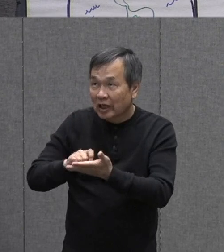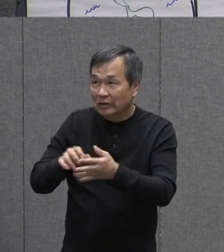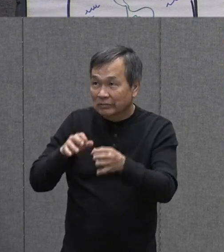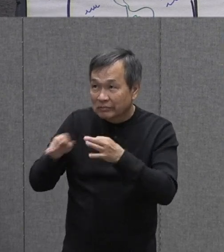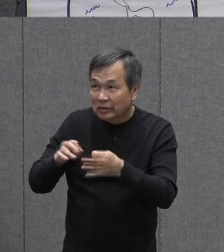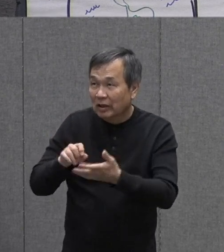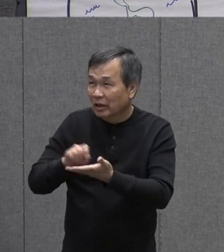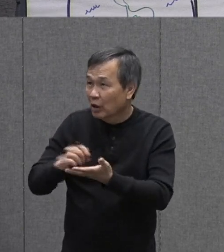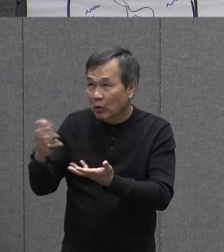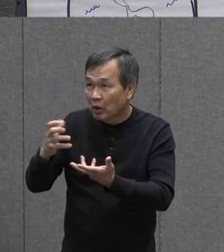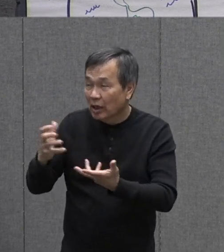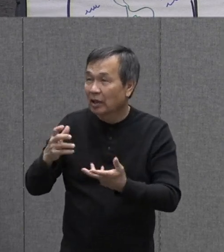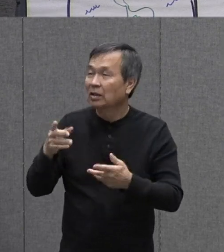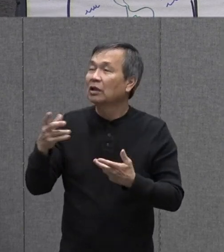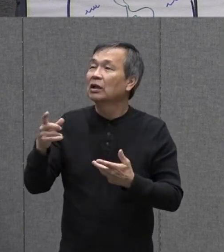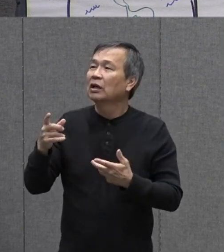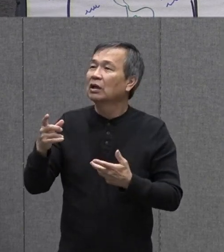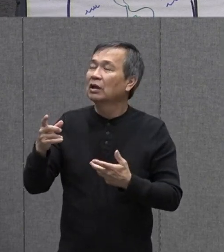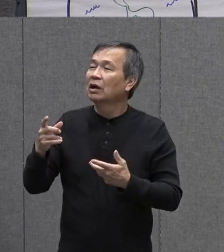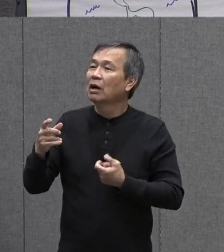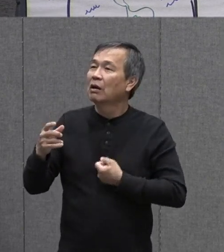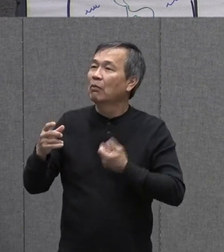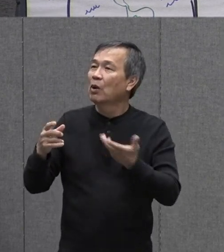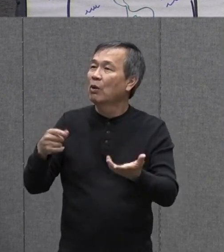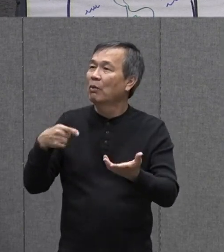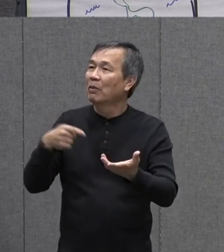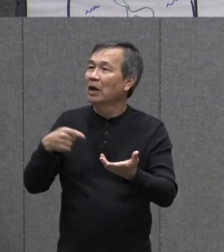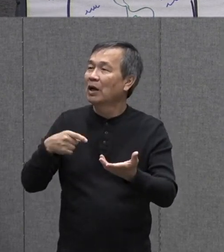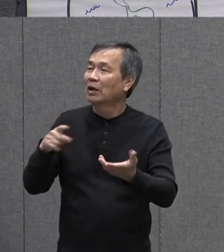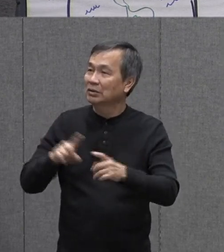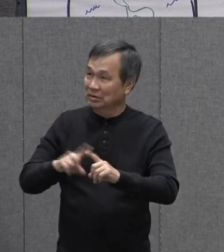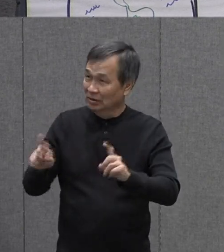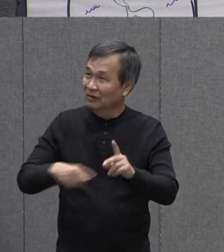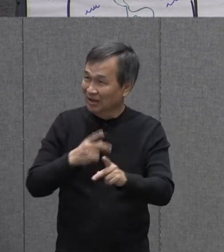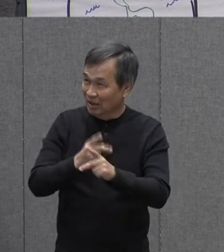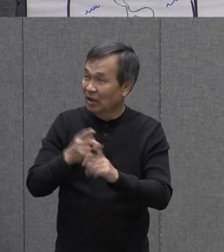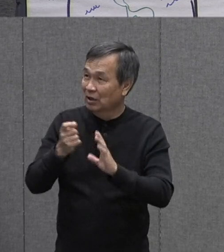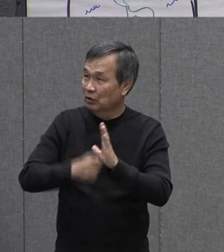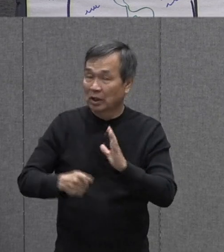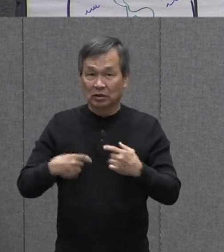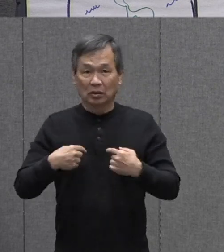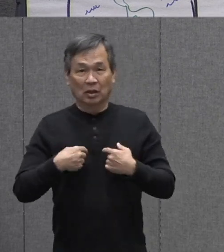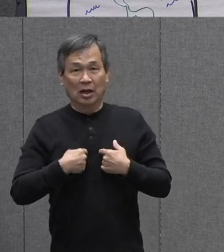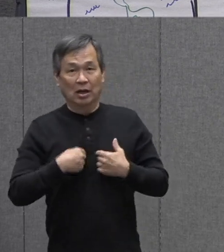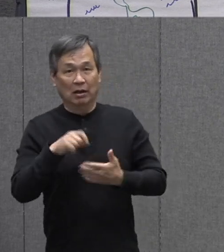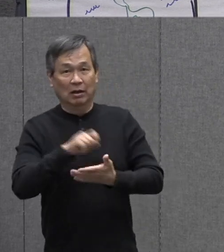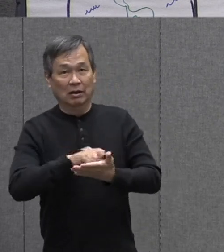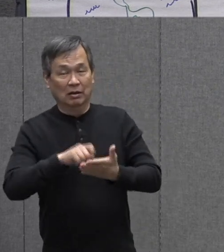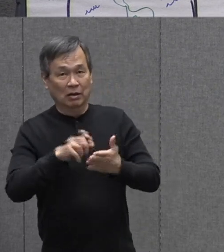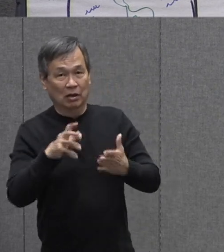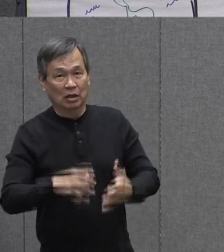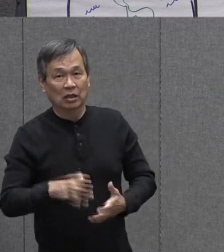This is another way to write as an author. So I, as the author, chose to write a poem.